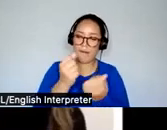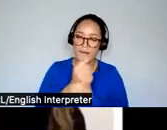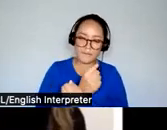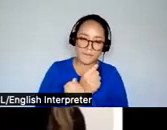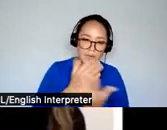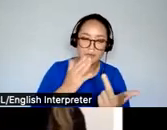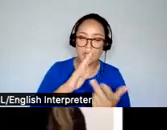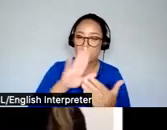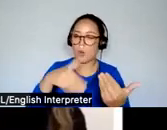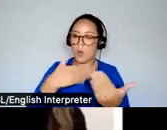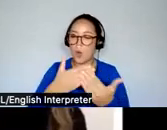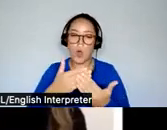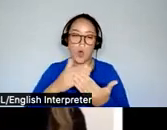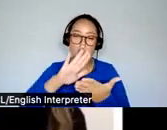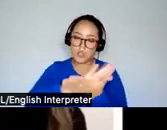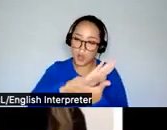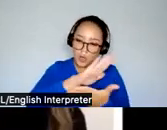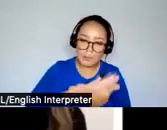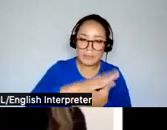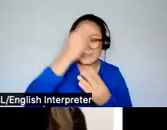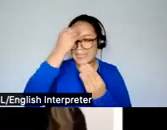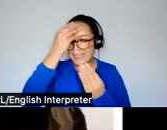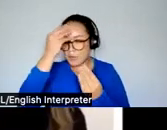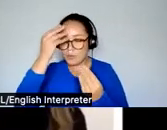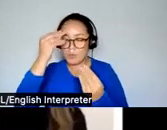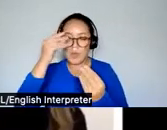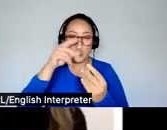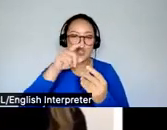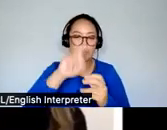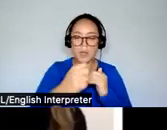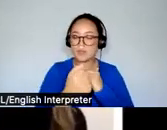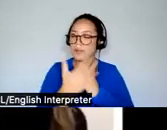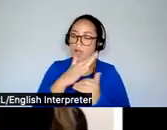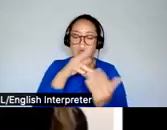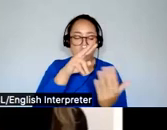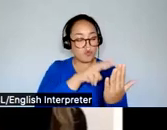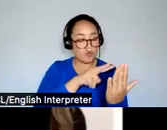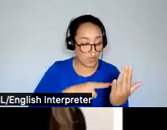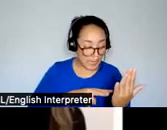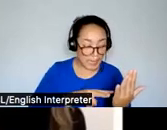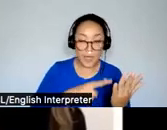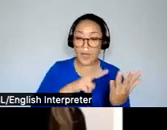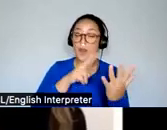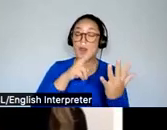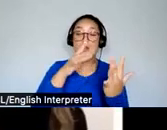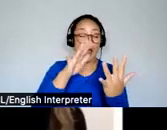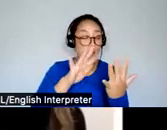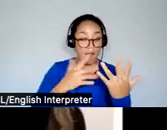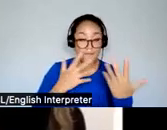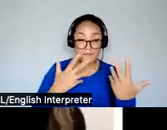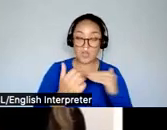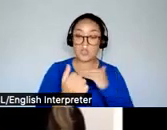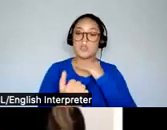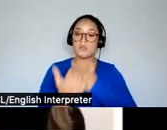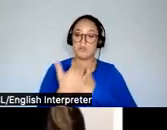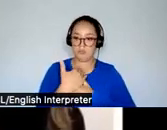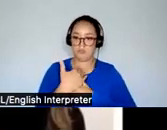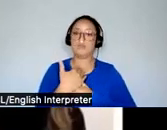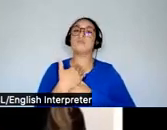Once you review them that letter you'll be able to provide these requirements and adhere to the policy information that is listed on the letter.